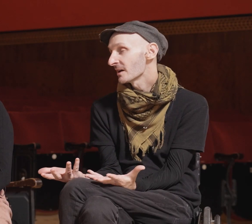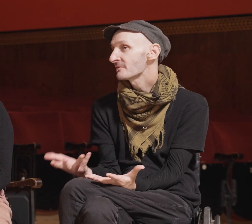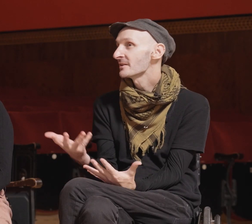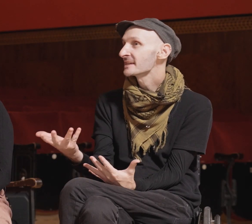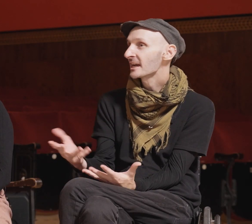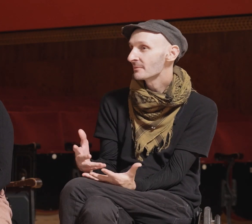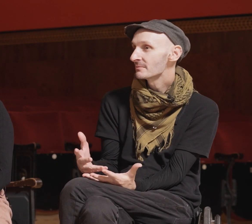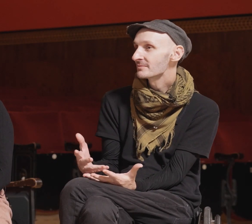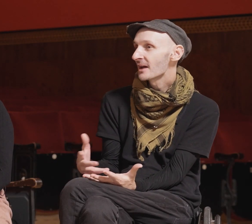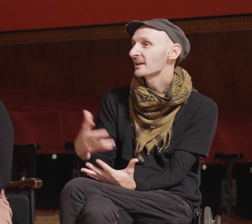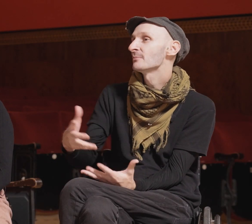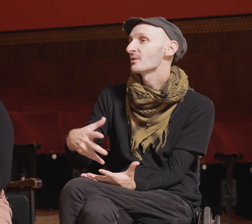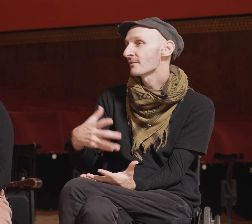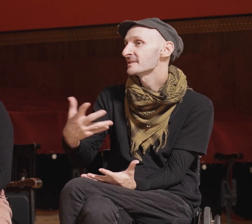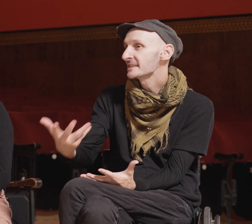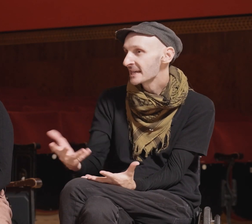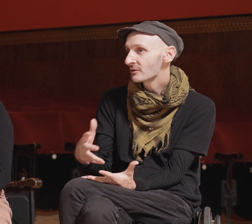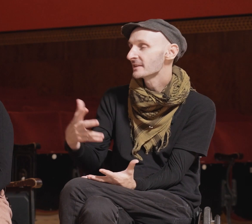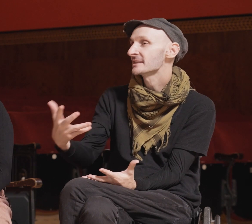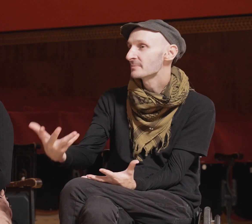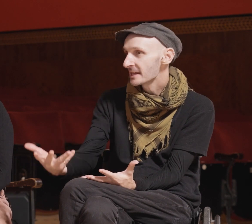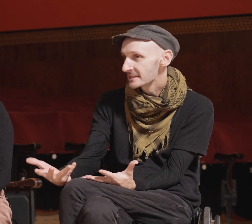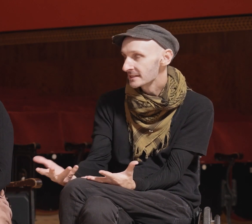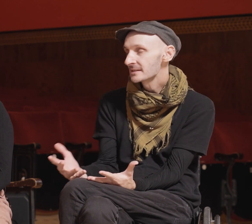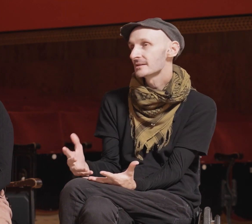I feel like I'm more of a facilitator creating that space and...